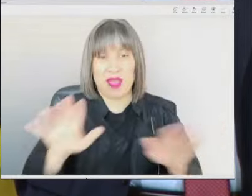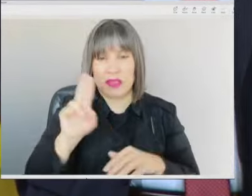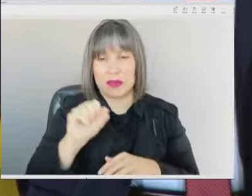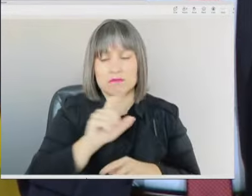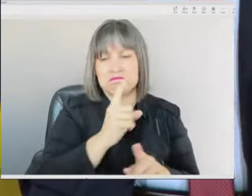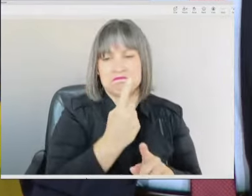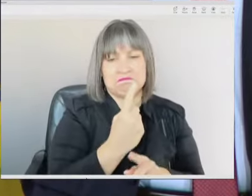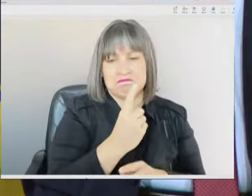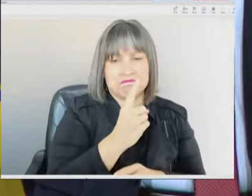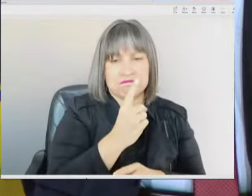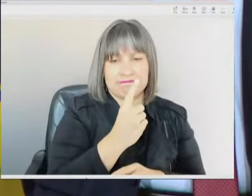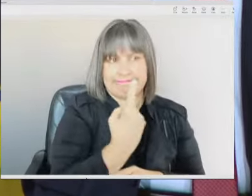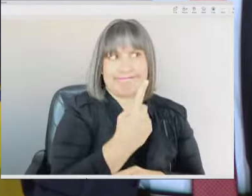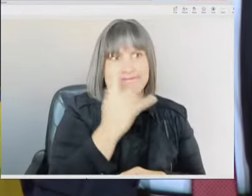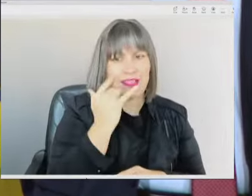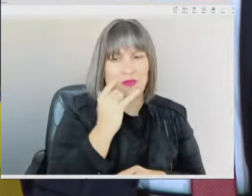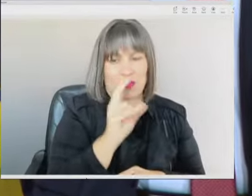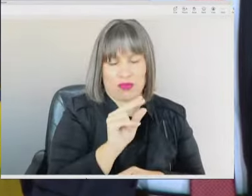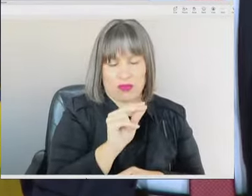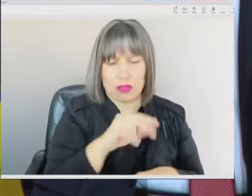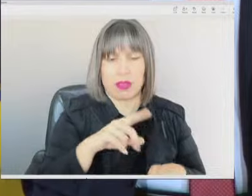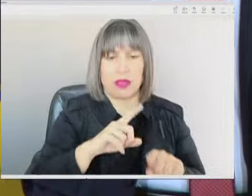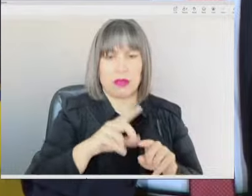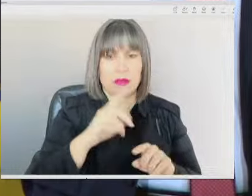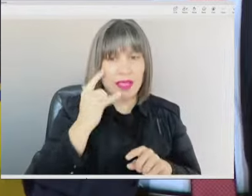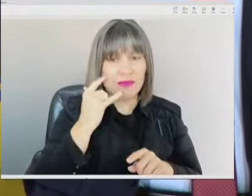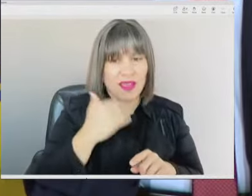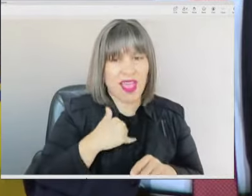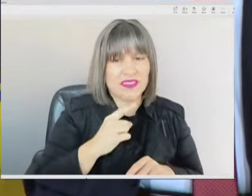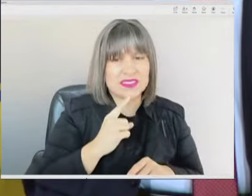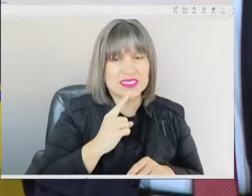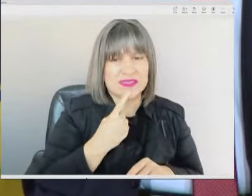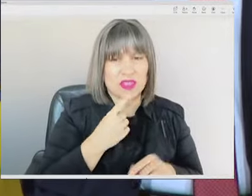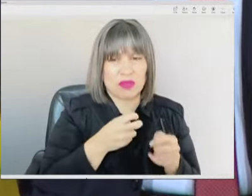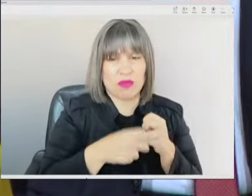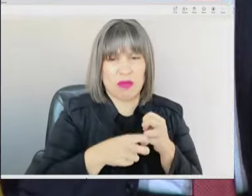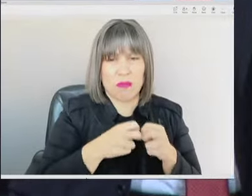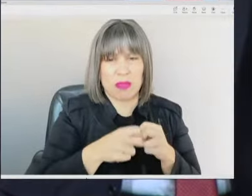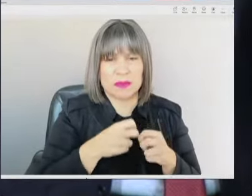happens to have had pretty severe problems that seem to have been underappreciated,